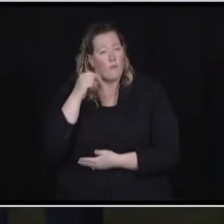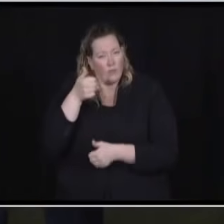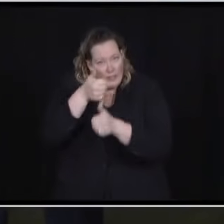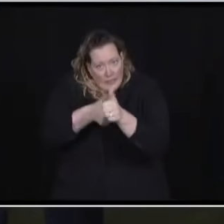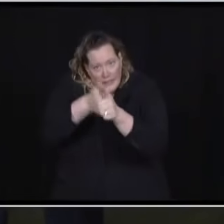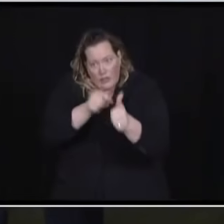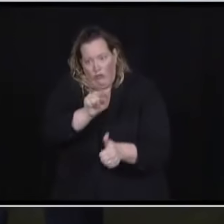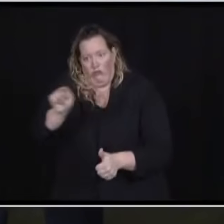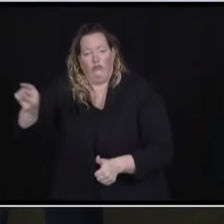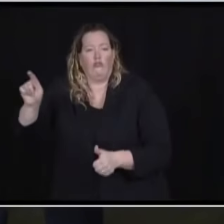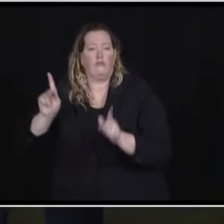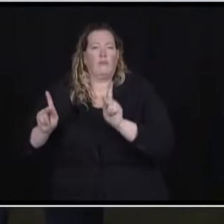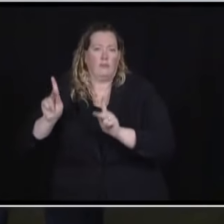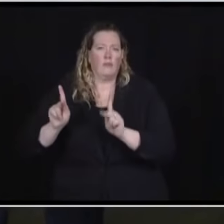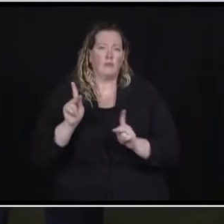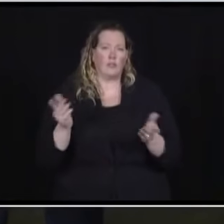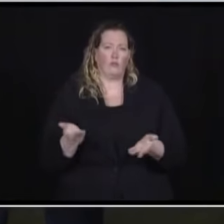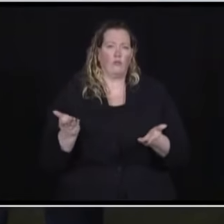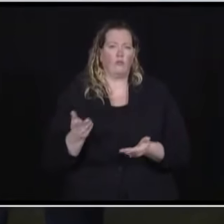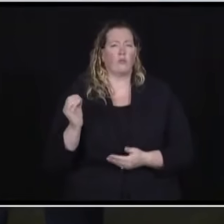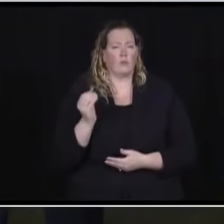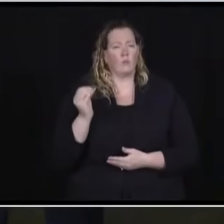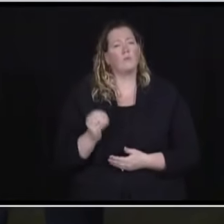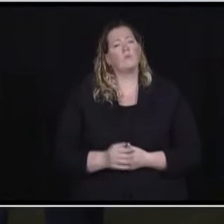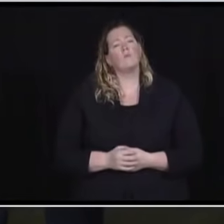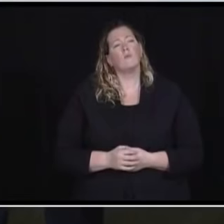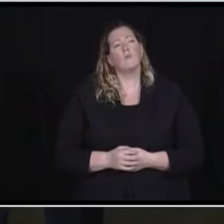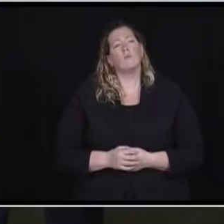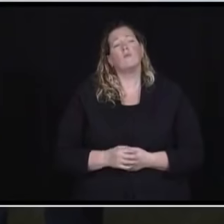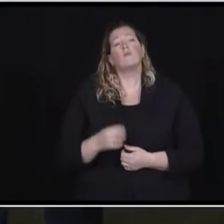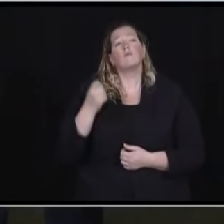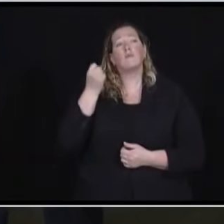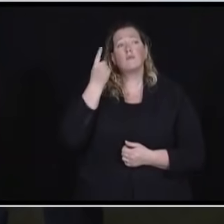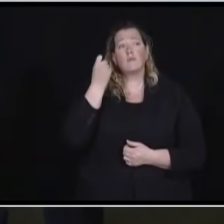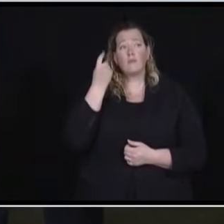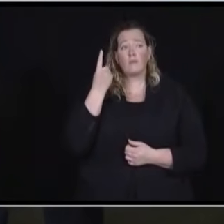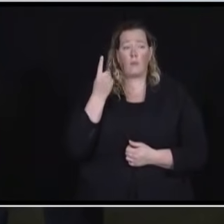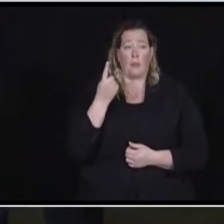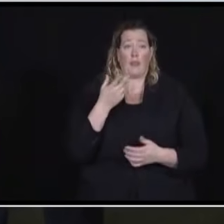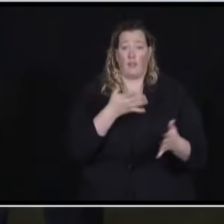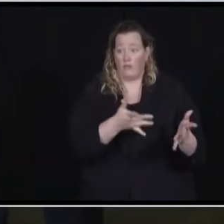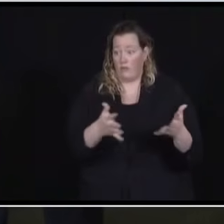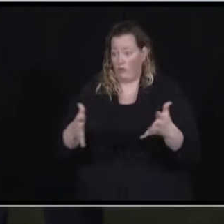together as a province, and as a country, to face the challenges ahead of us to protect